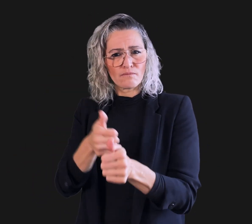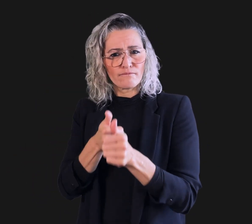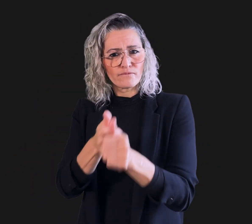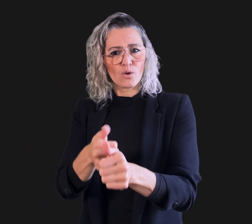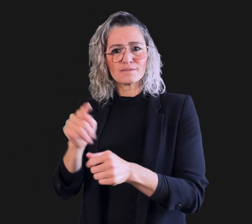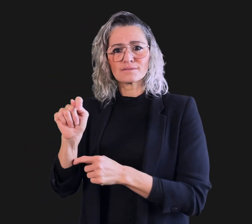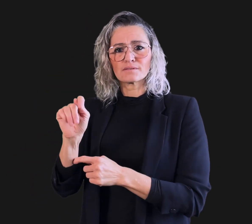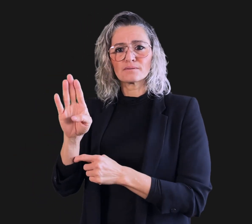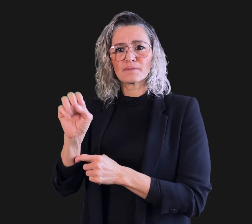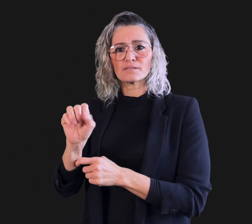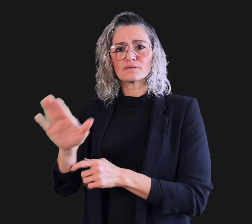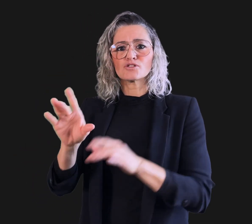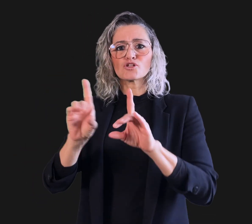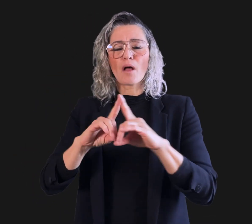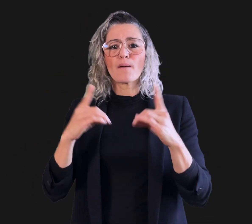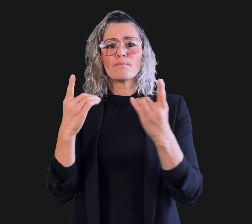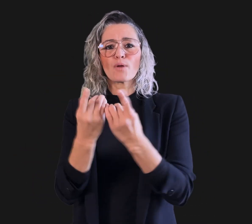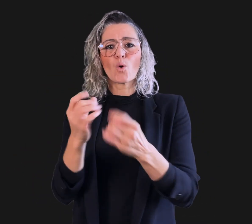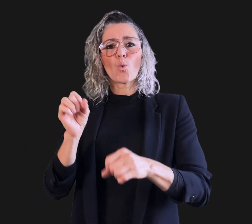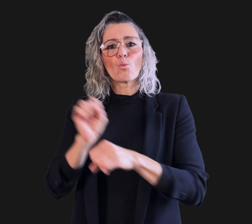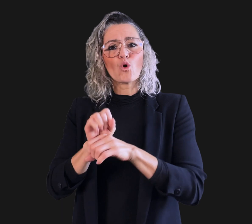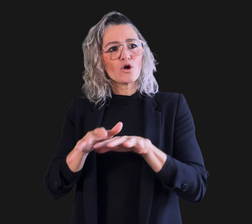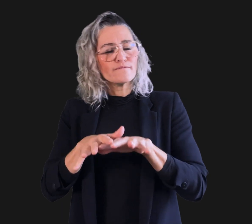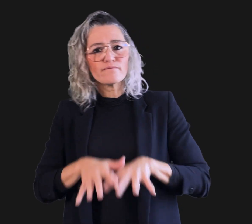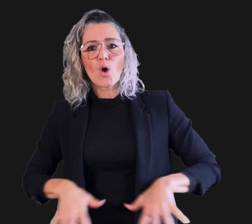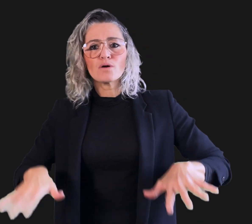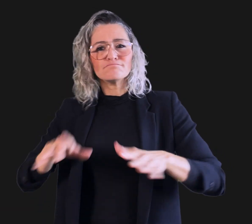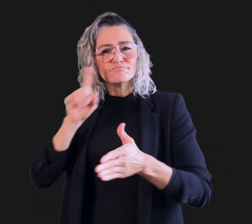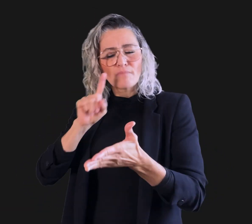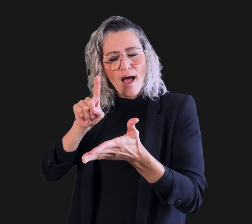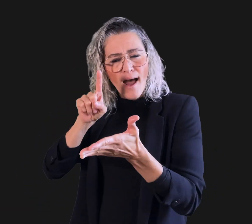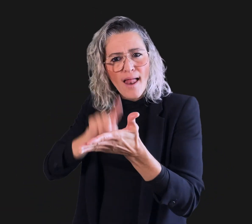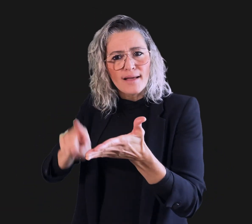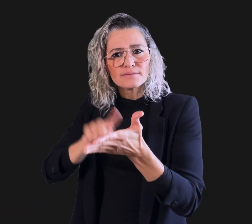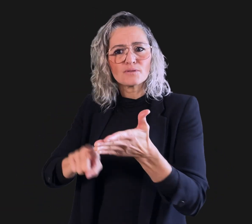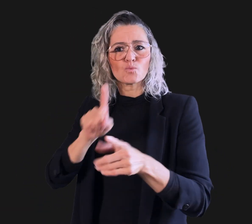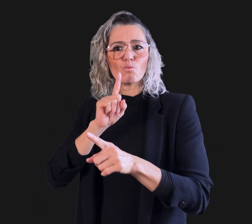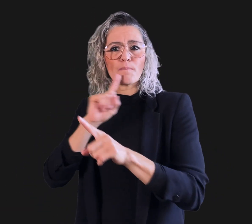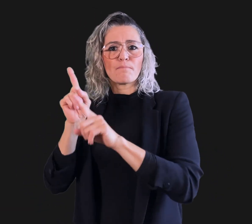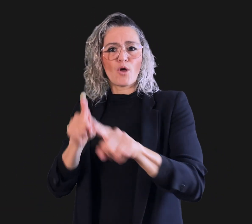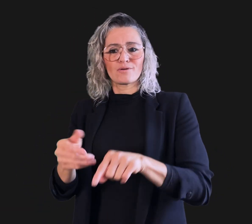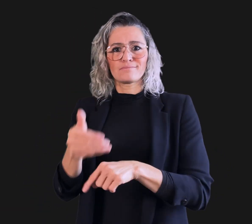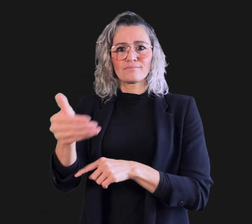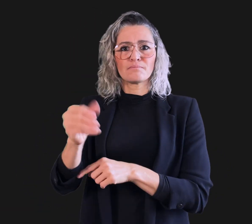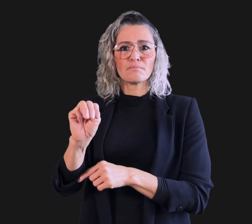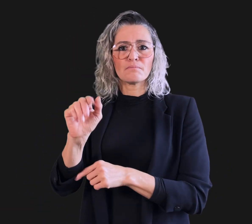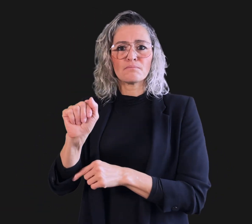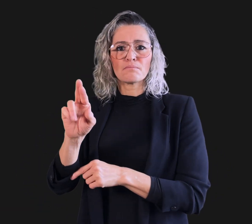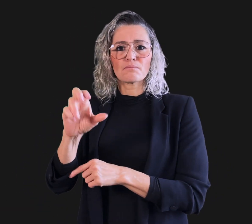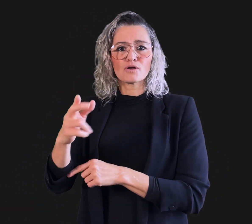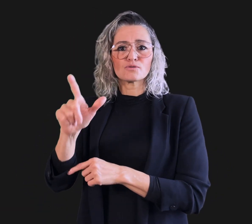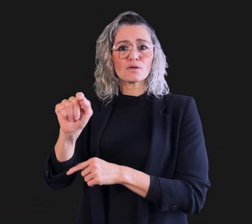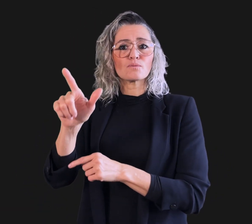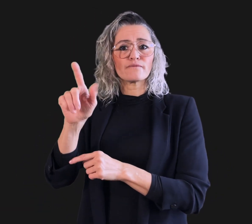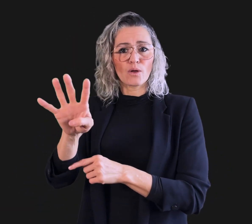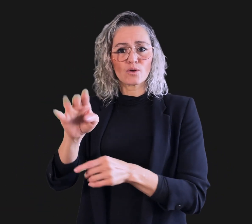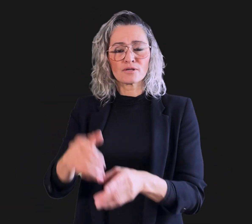following TBS’ departmental workforce analysis report in March 2024.